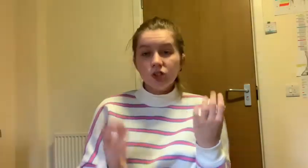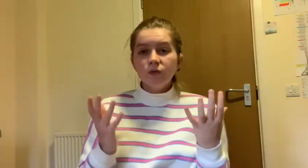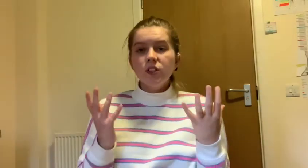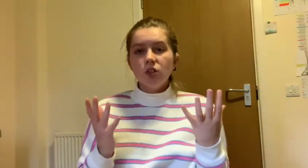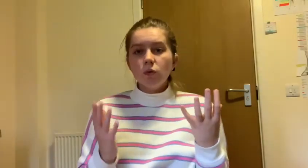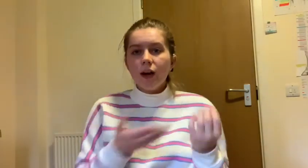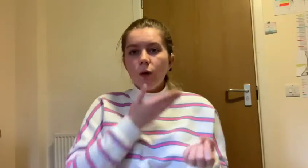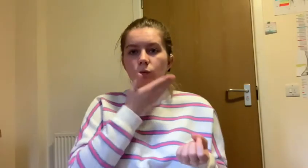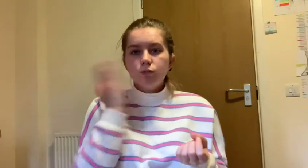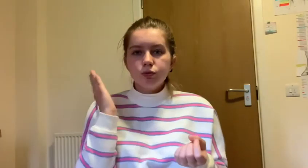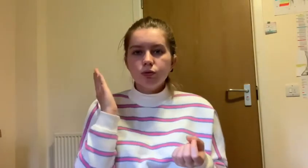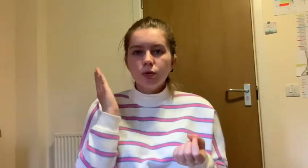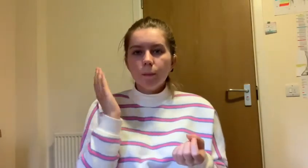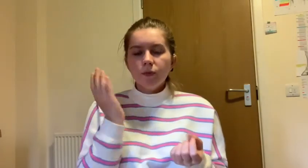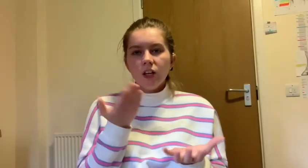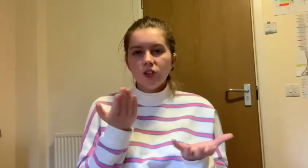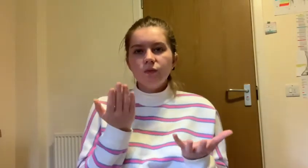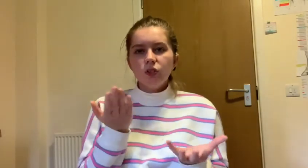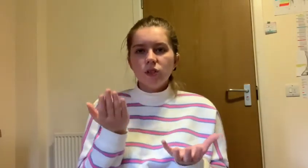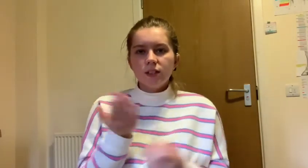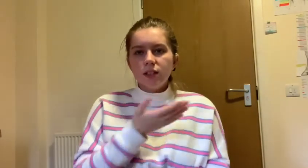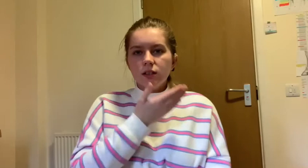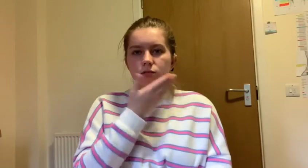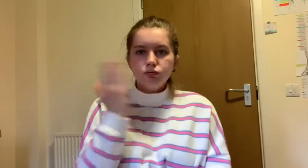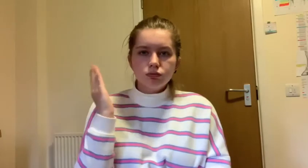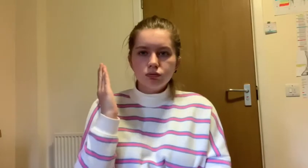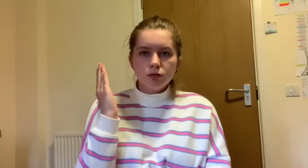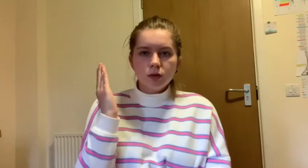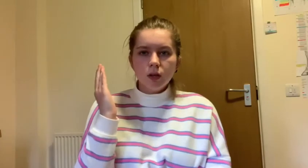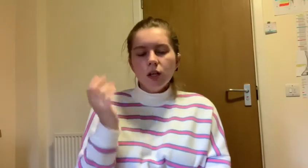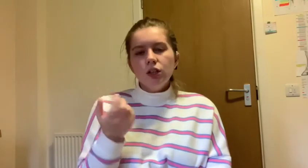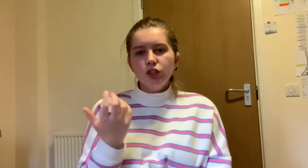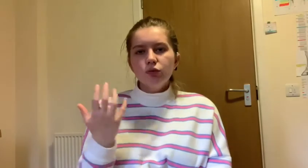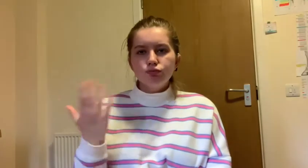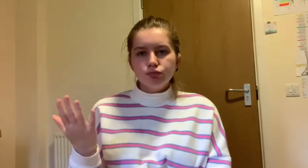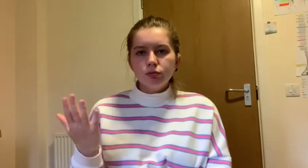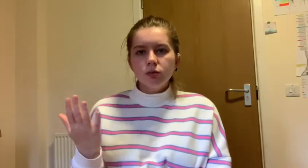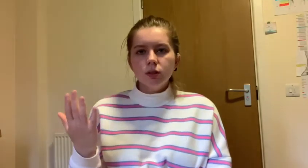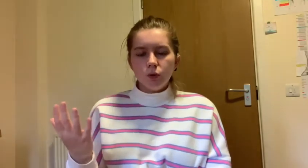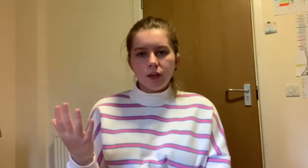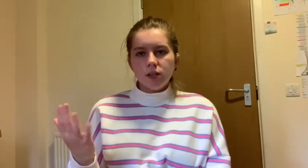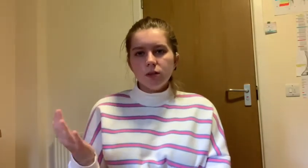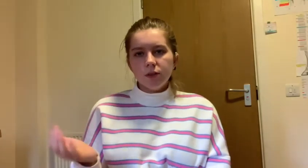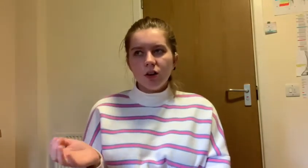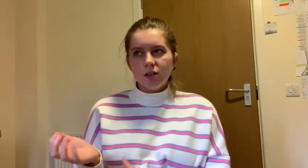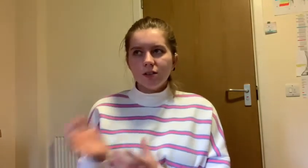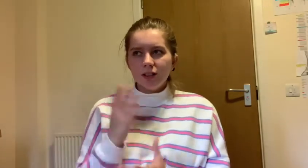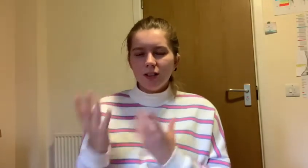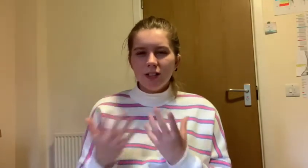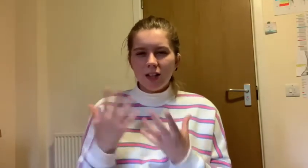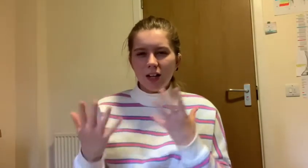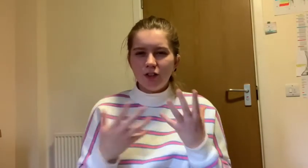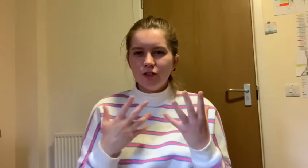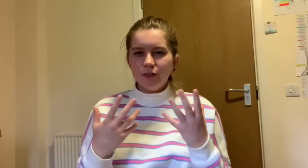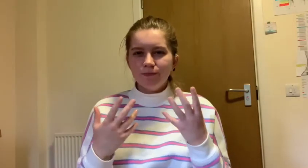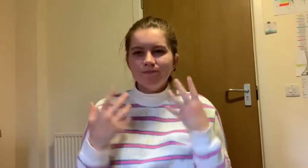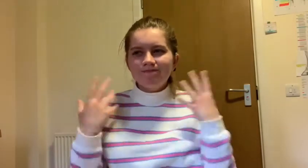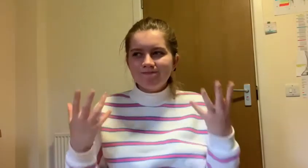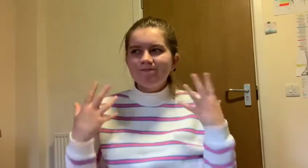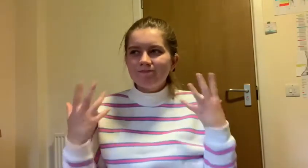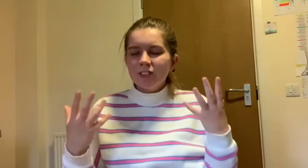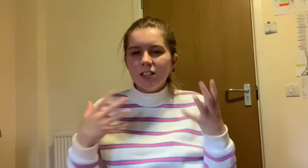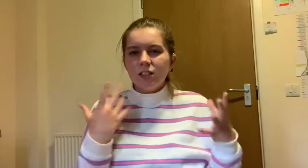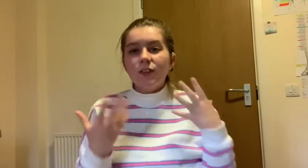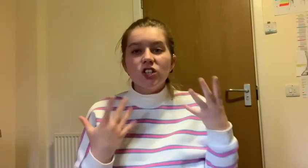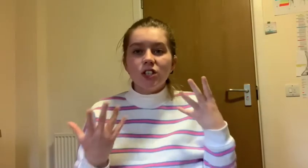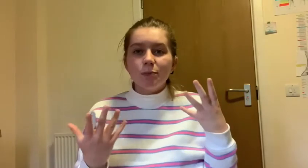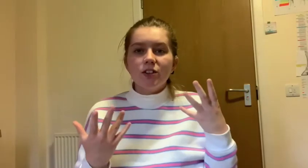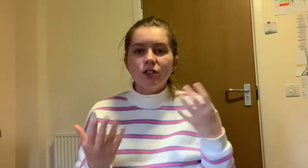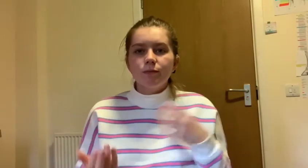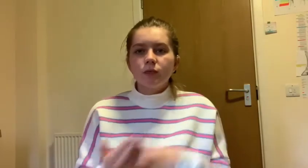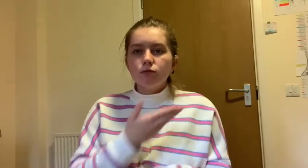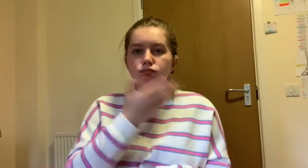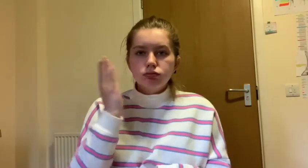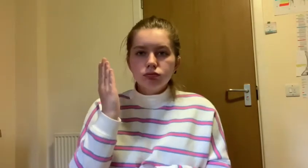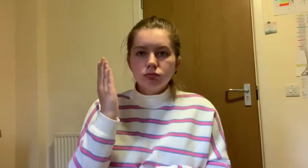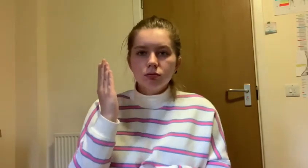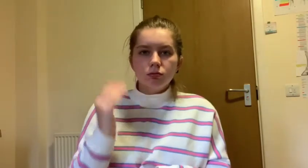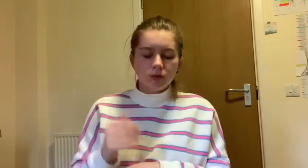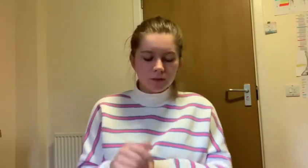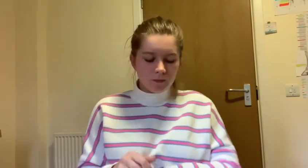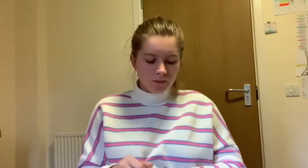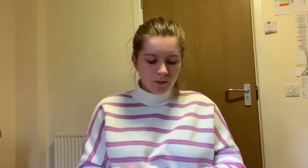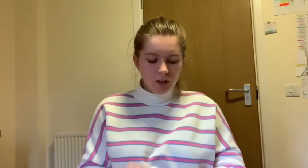Because something is sold out, *blows* something doesn't exist. You do *blow* noise because it's kind of... its a facial expression. *blows*